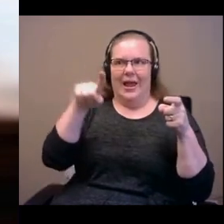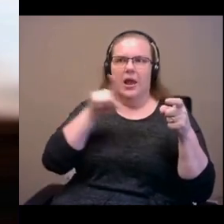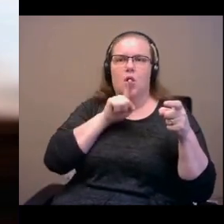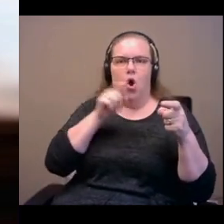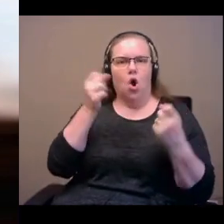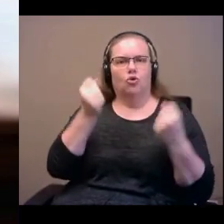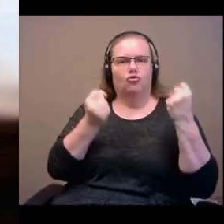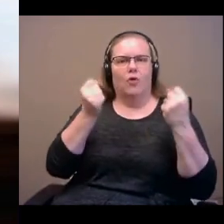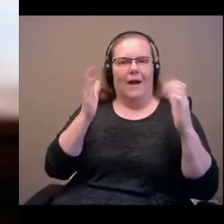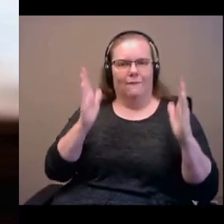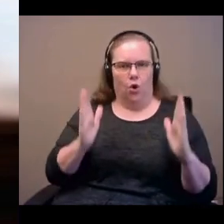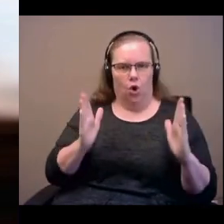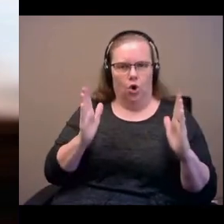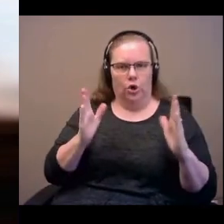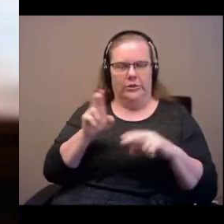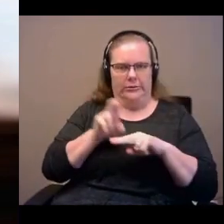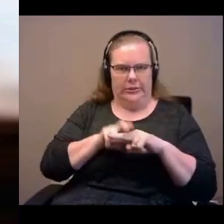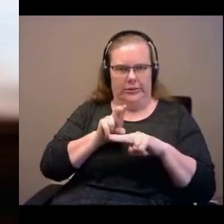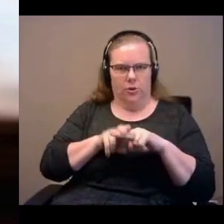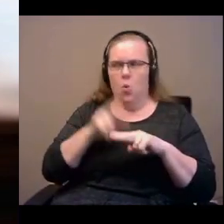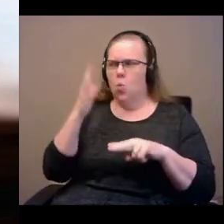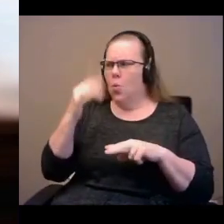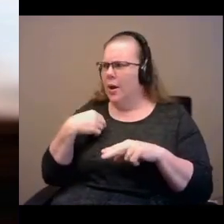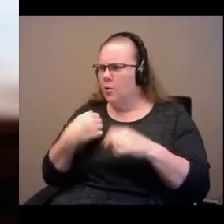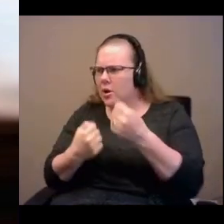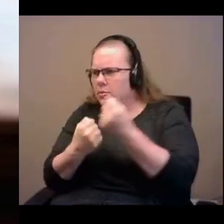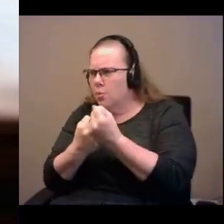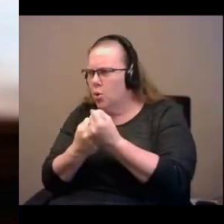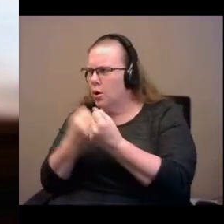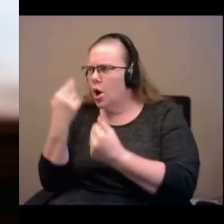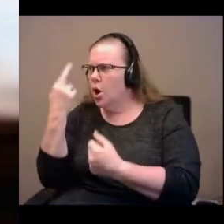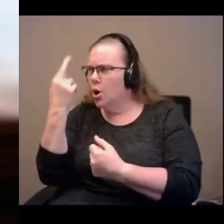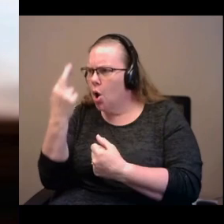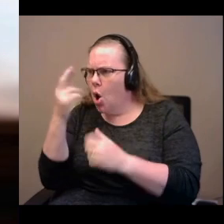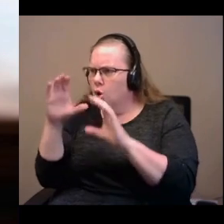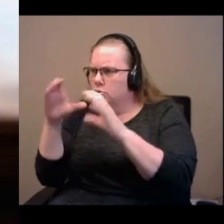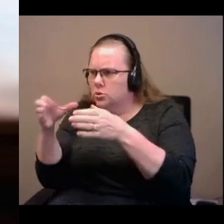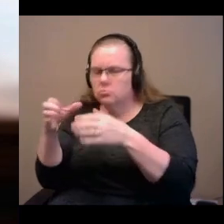Why did I support a cause? Why did I donate money? Why did I take an action? Why did I buy a product,